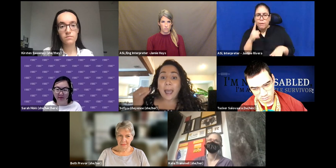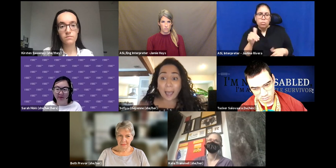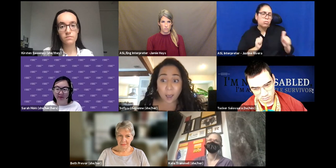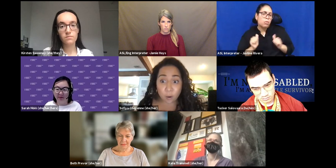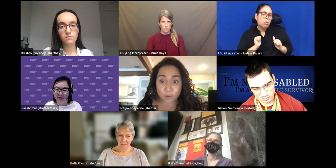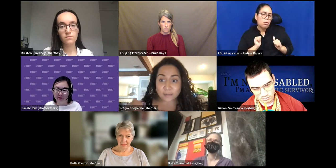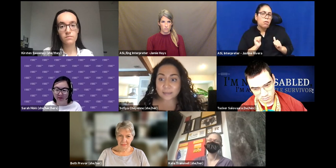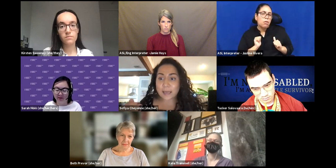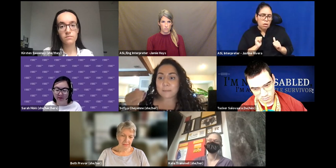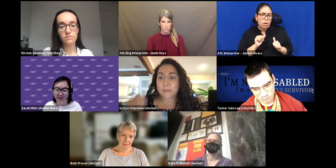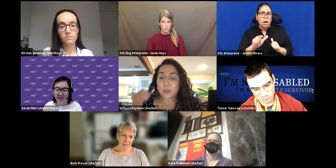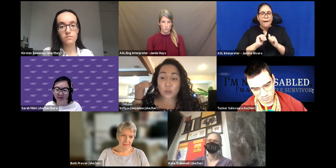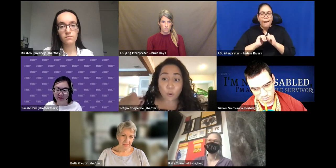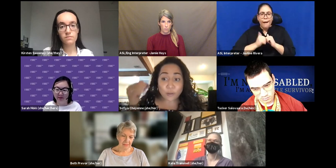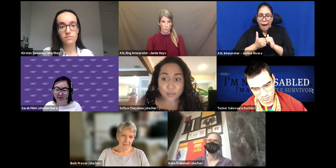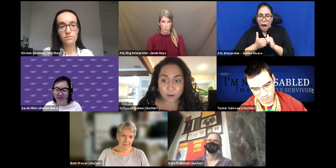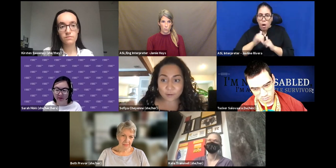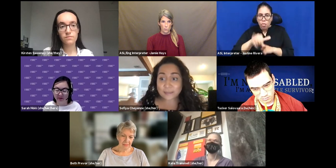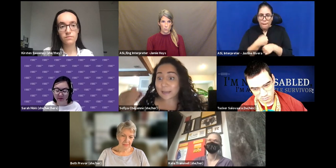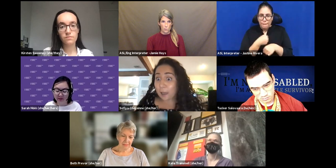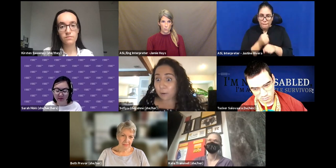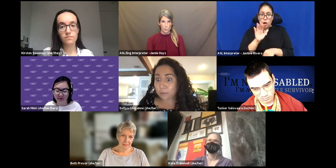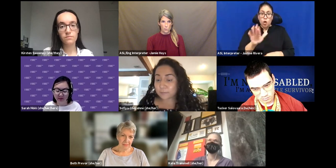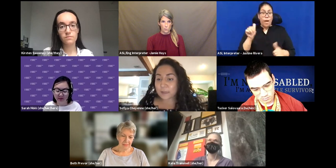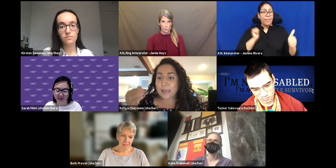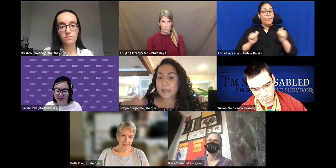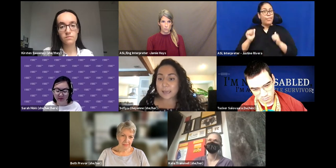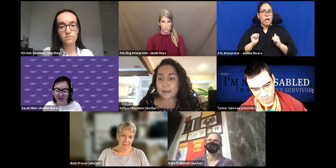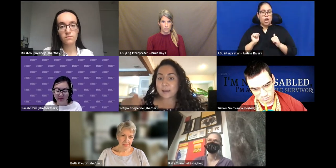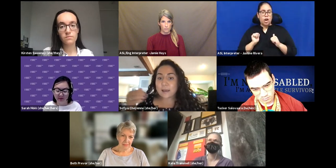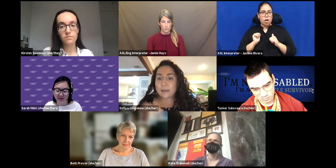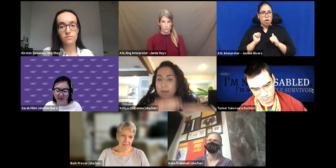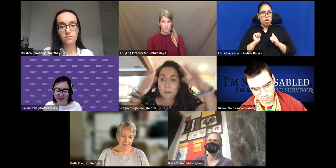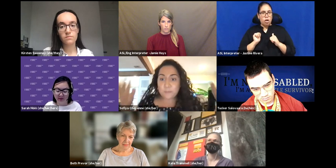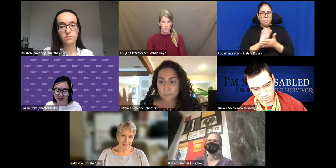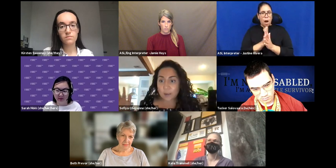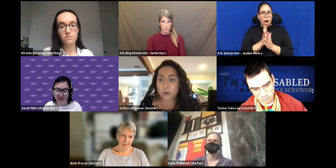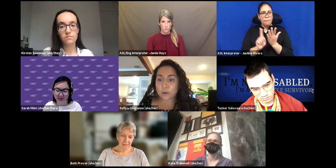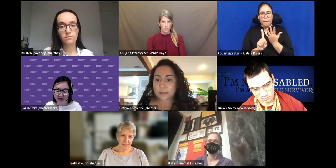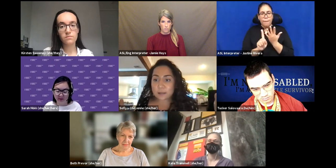how does that make your theater stick out in a New York City